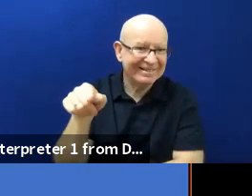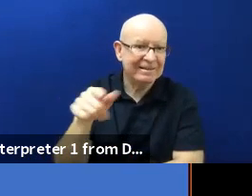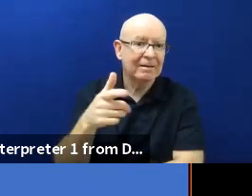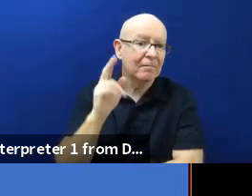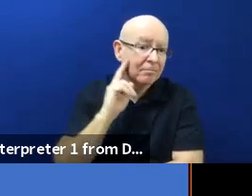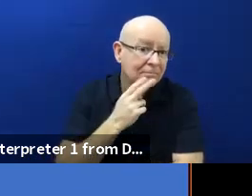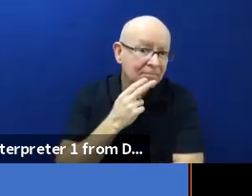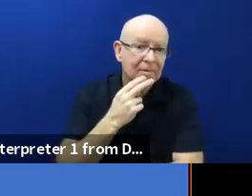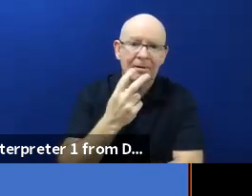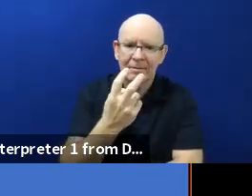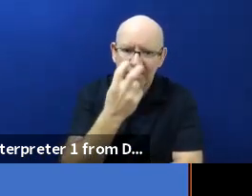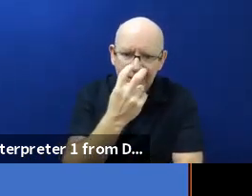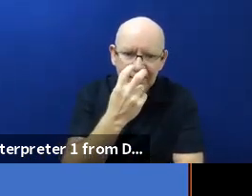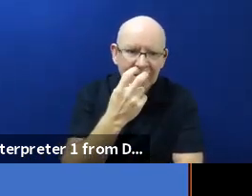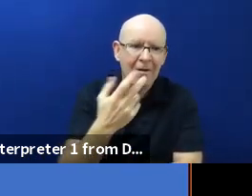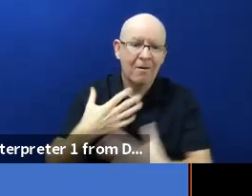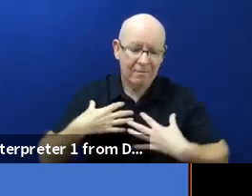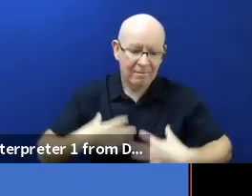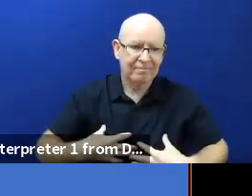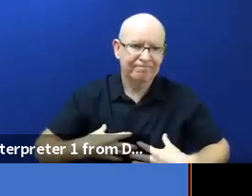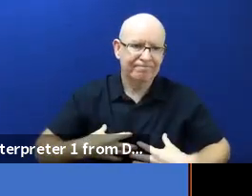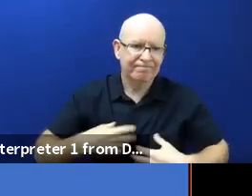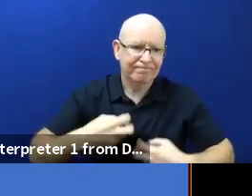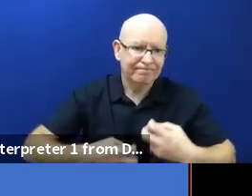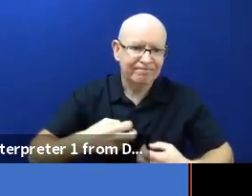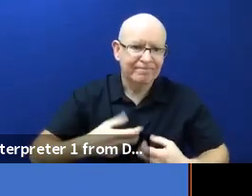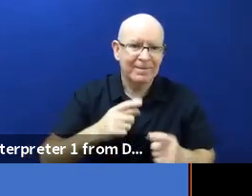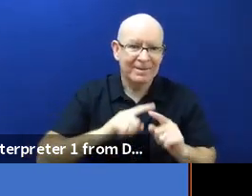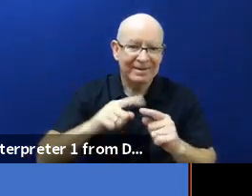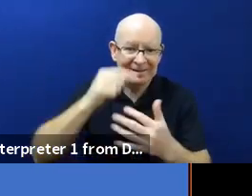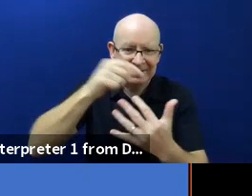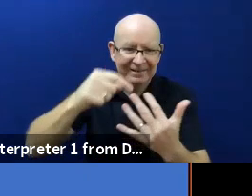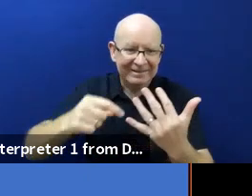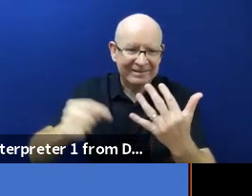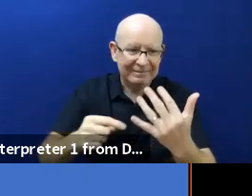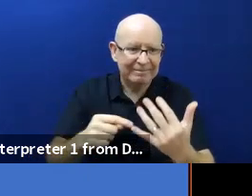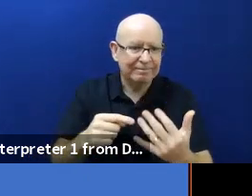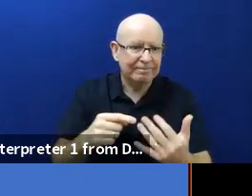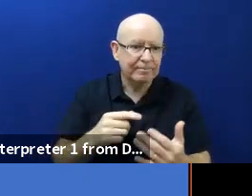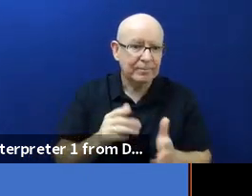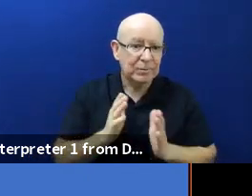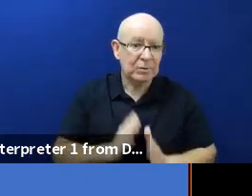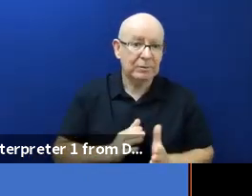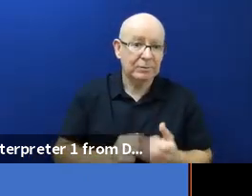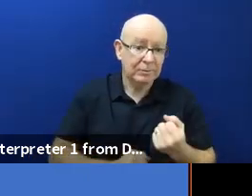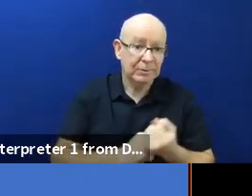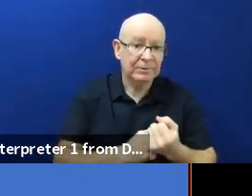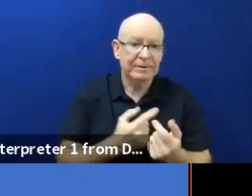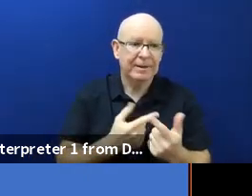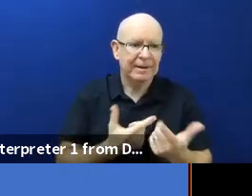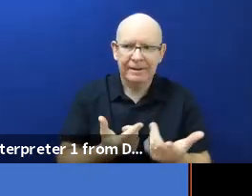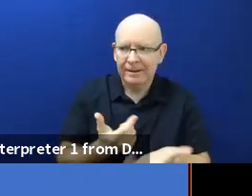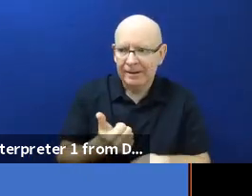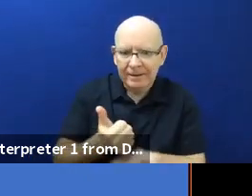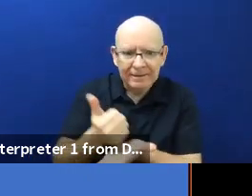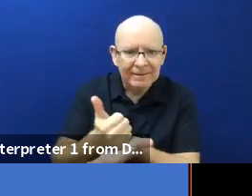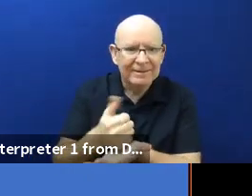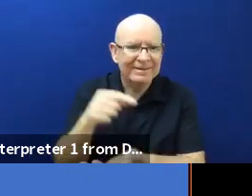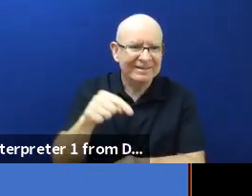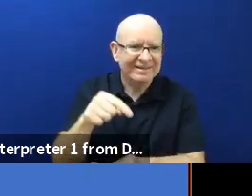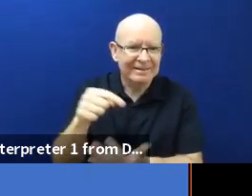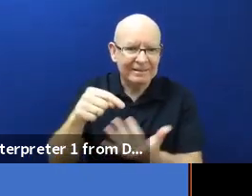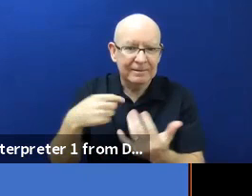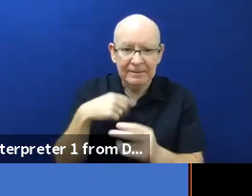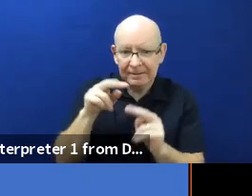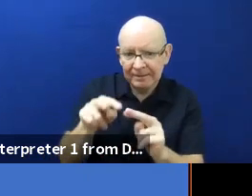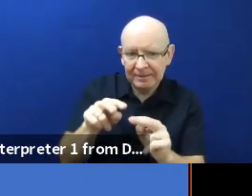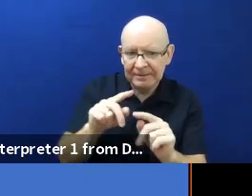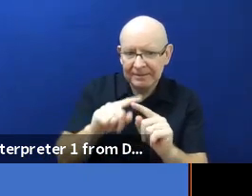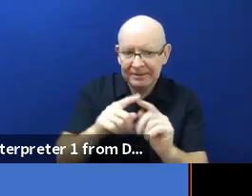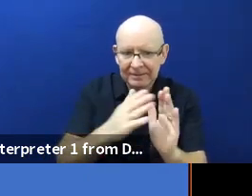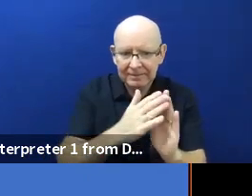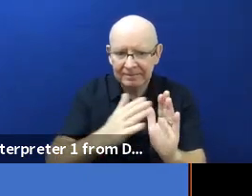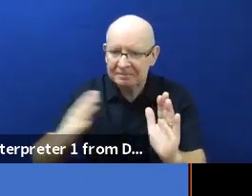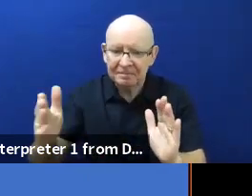moderate support needs and they have mental health issues to basically 2,800 New Zealand dollars and